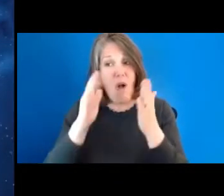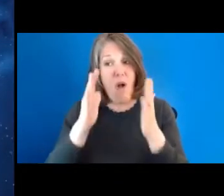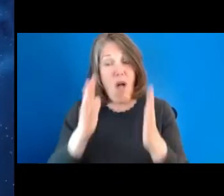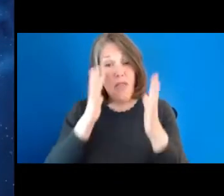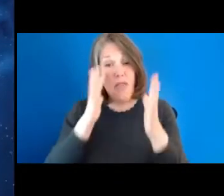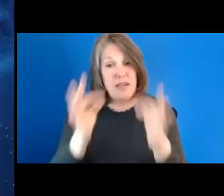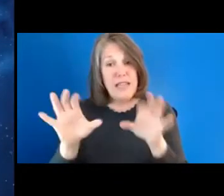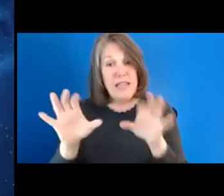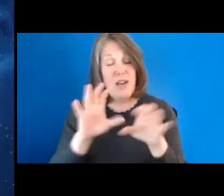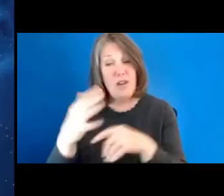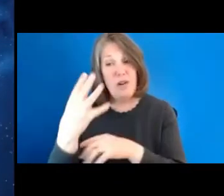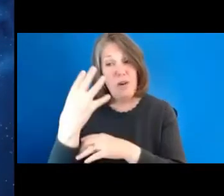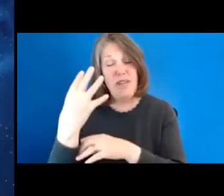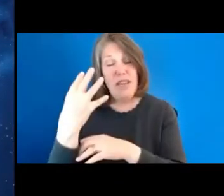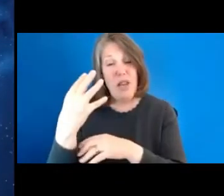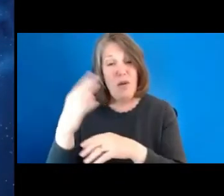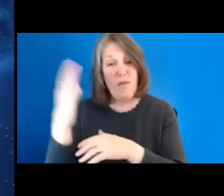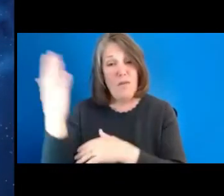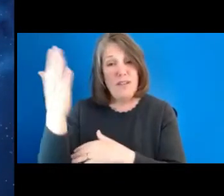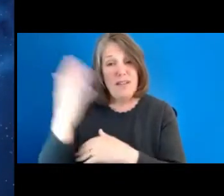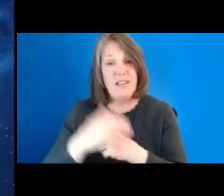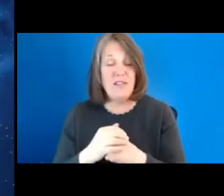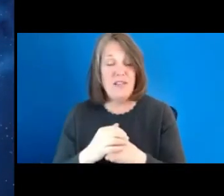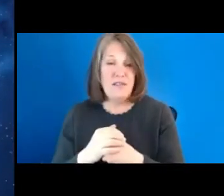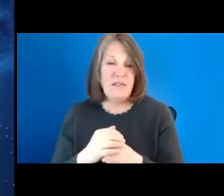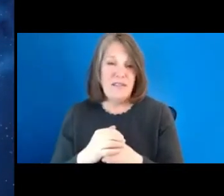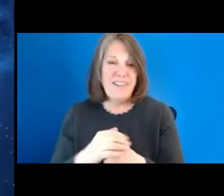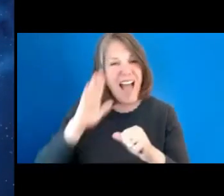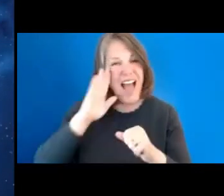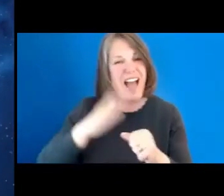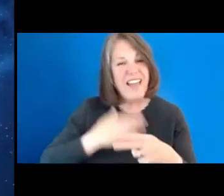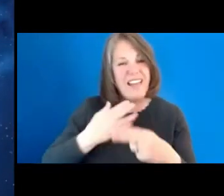a video presentation. 16:37:33 >> SPEAKER: Hi, my name is Jonathan